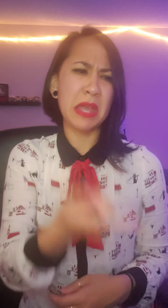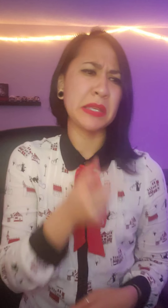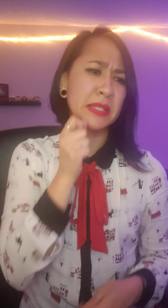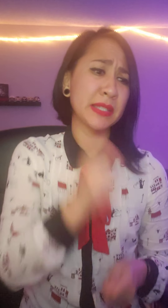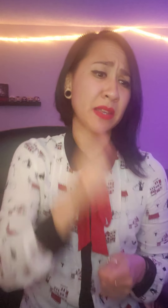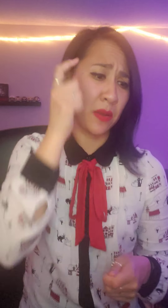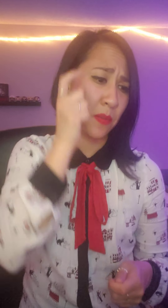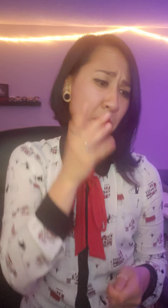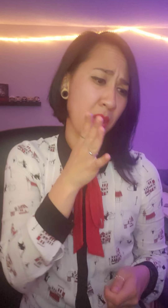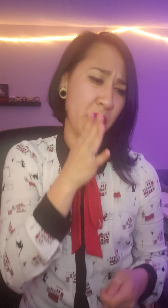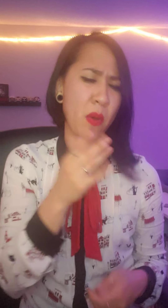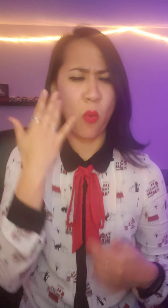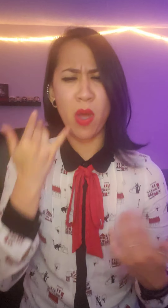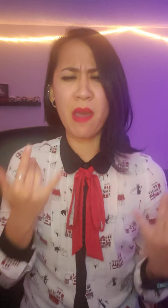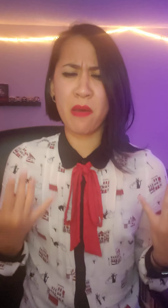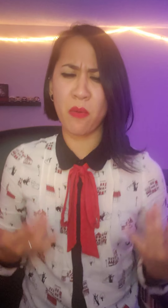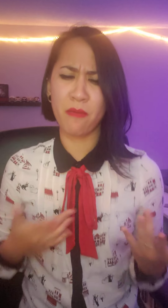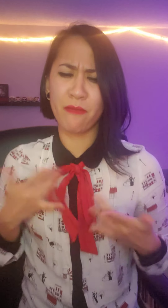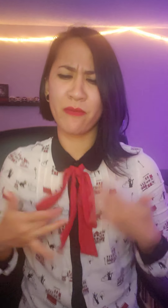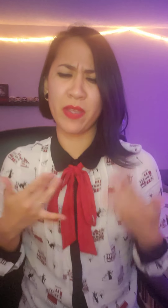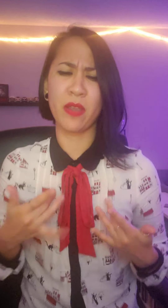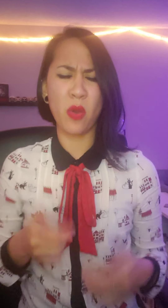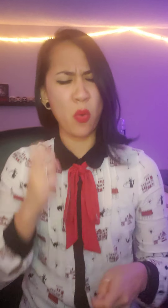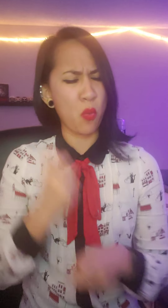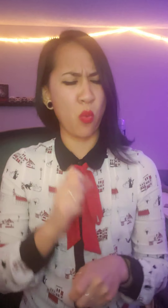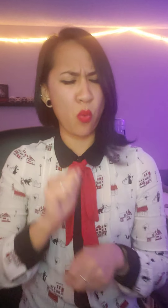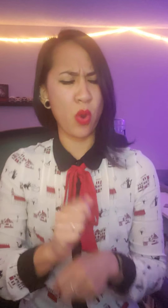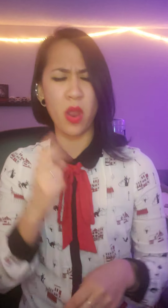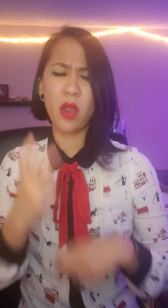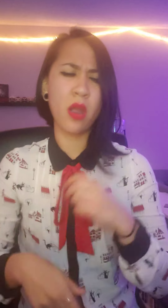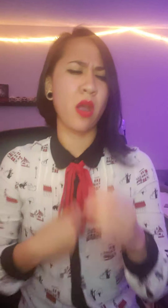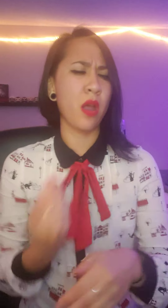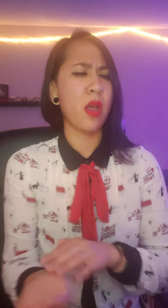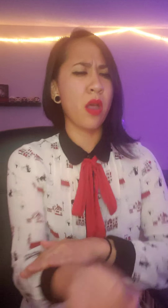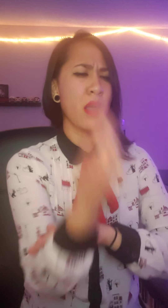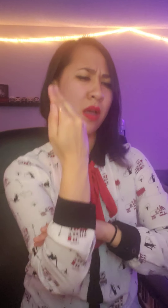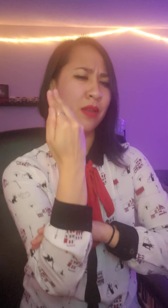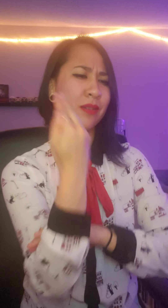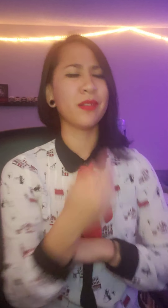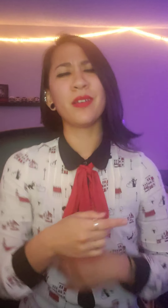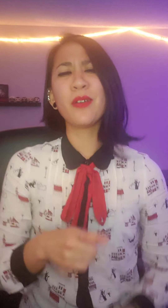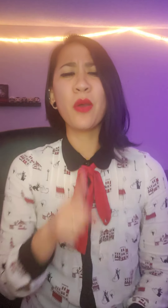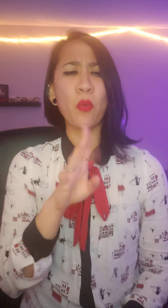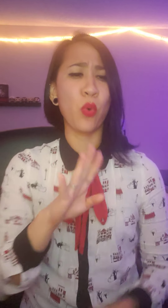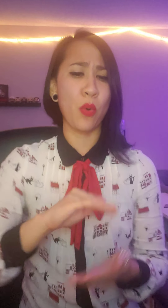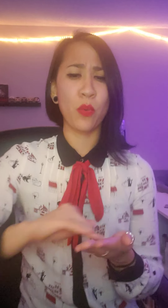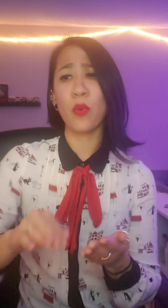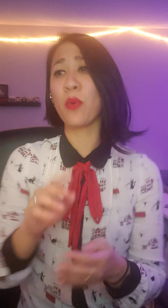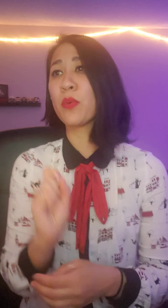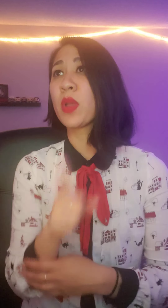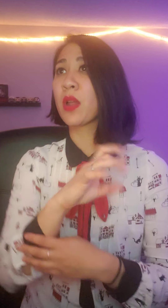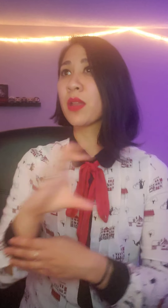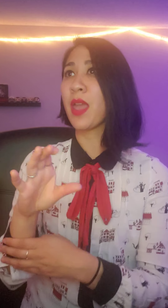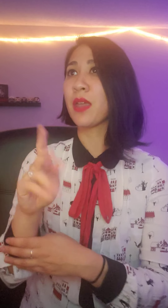Tell your sister, tell your mother why you're feeling this way You've been working so hard till it's a.m. in the day Got the 1, 5, 10, 20, f*** it 100K